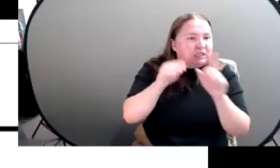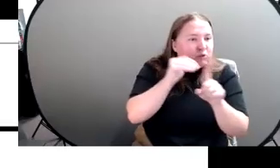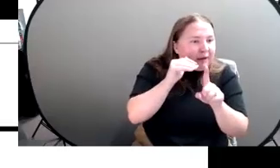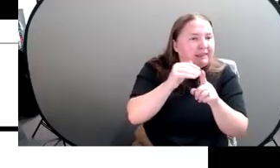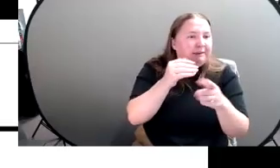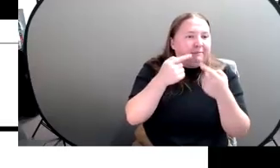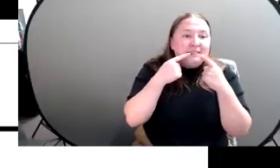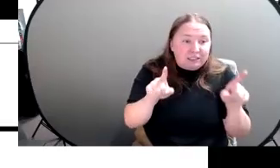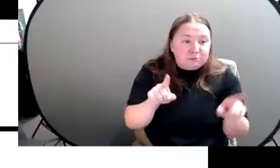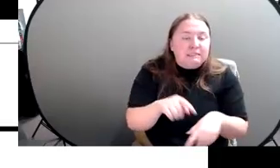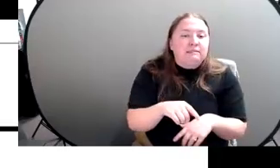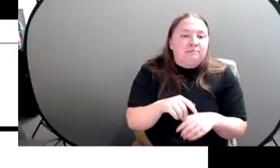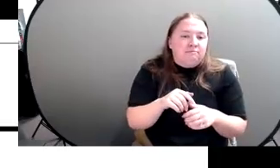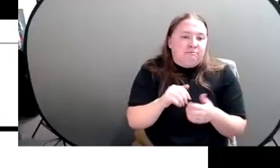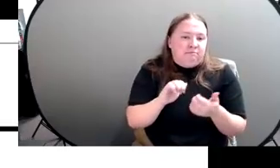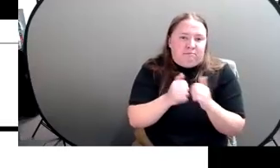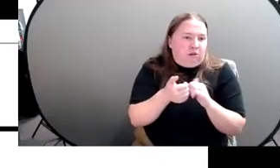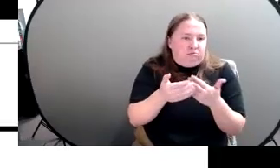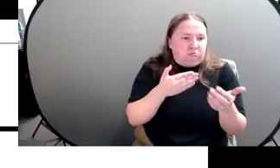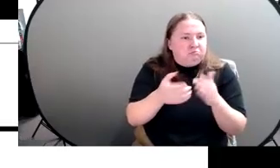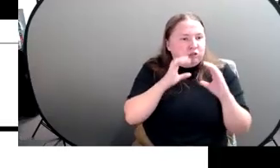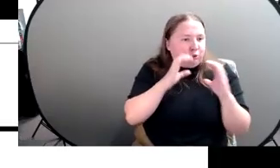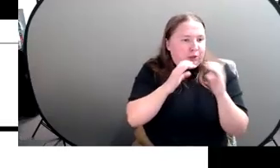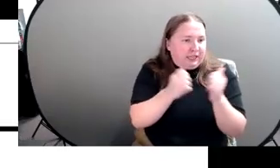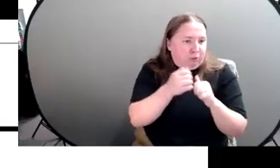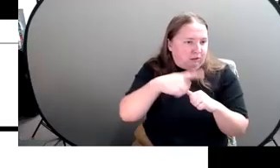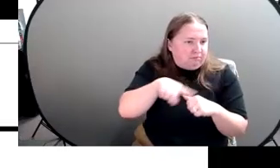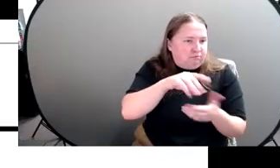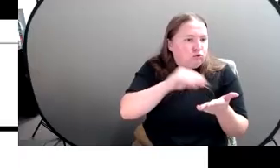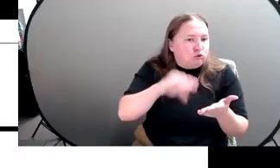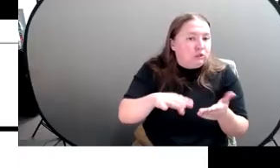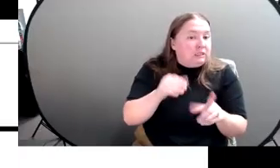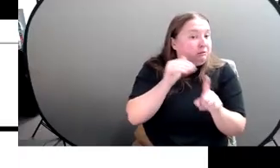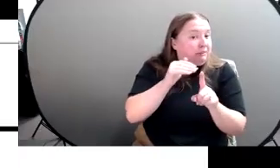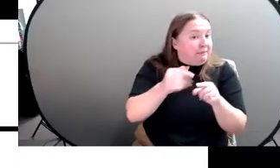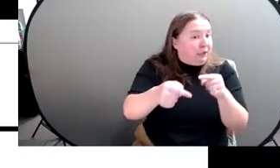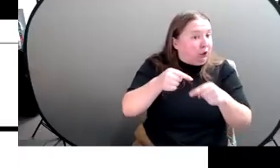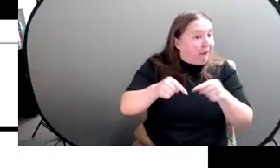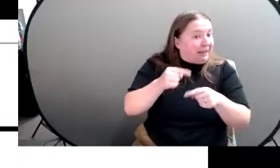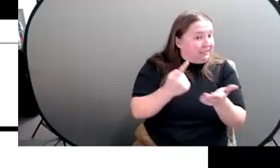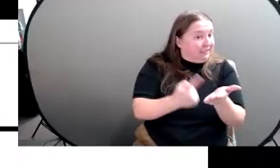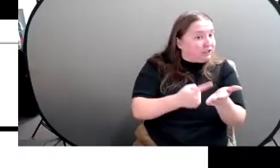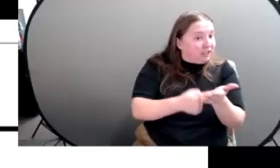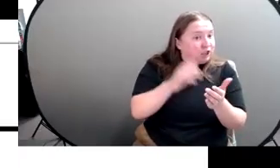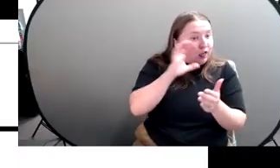and, you know, however you're communicating with them remind them, go back to the discussion, look for my comments.